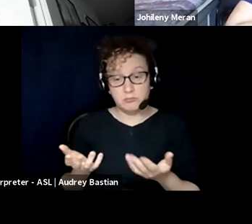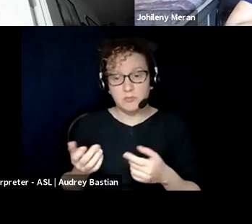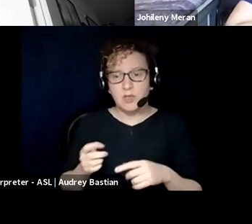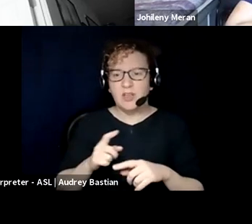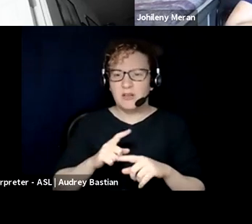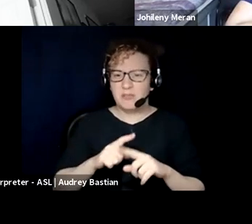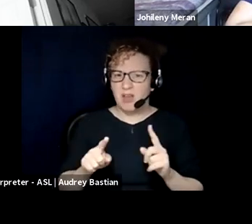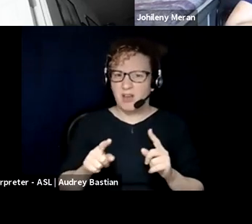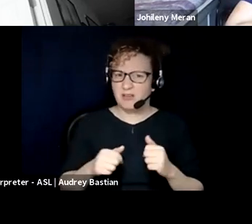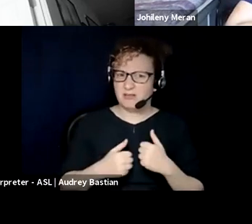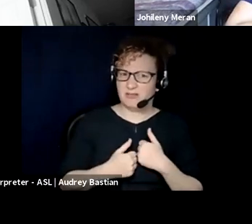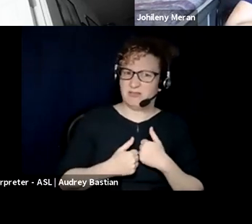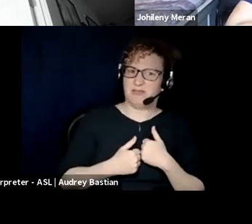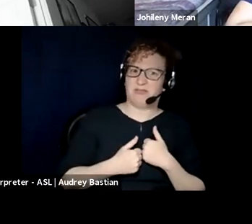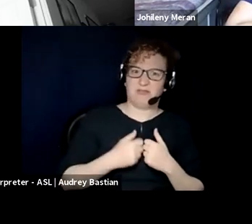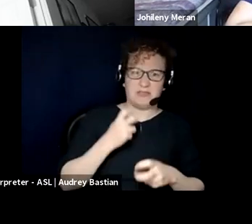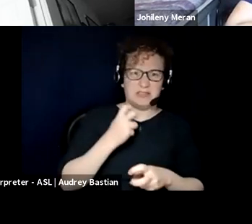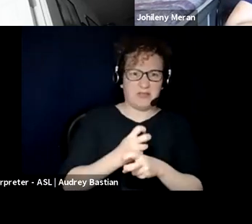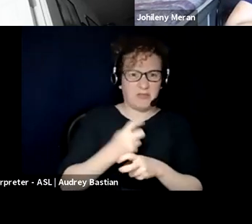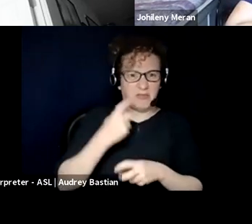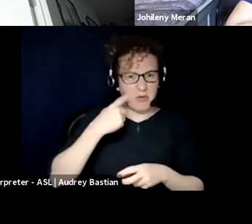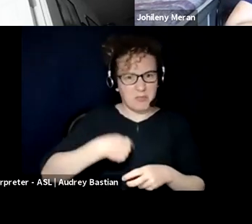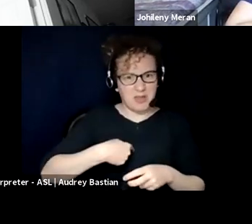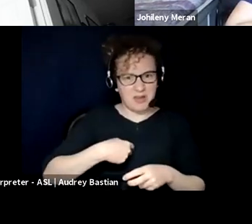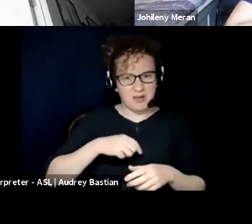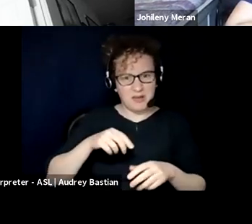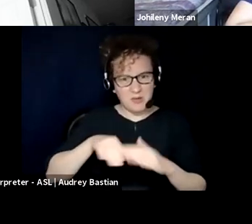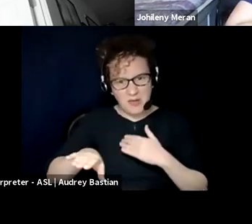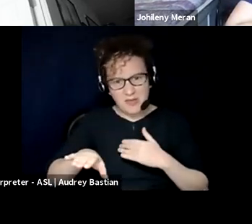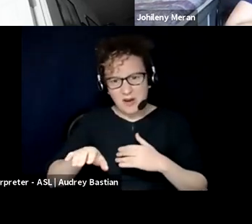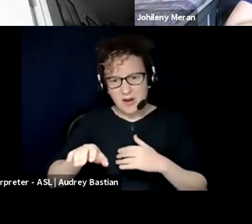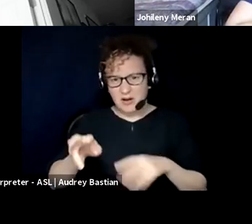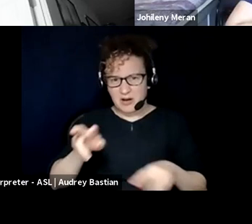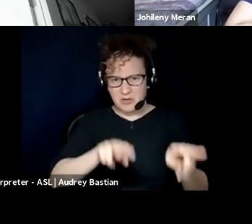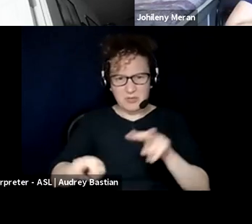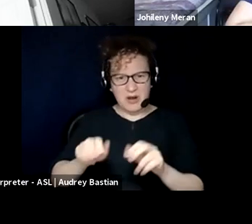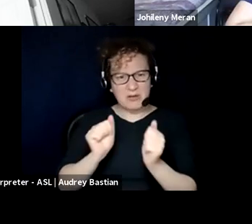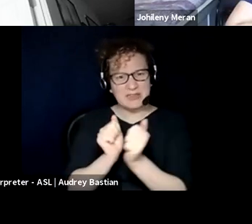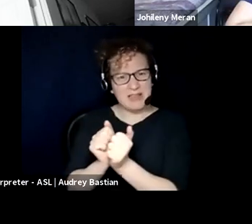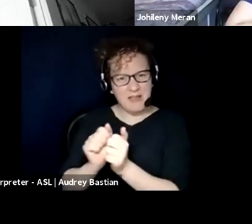was extremely difficult for me to go in there and look at the different ensalved people in paintings. And